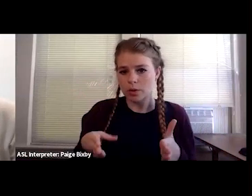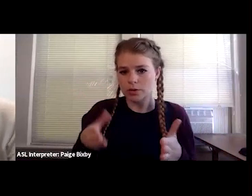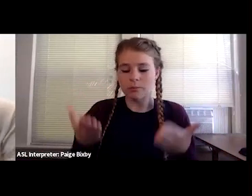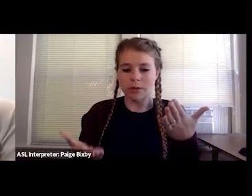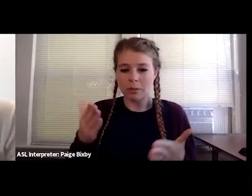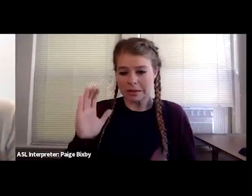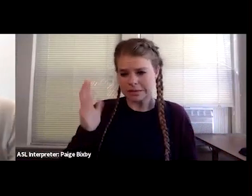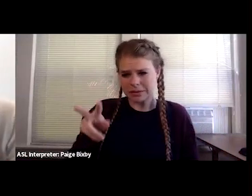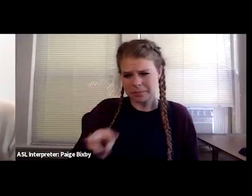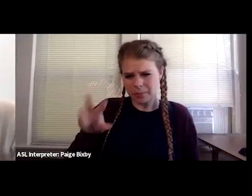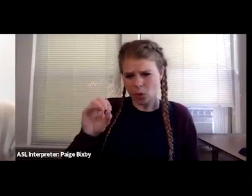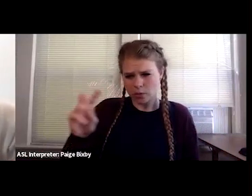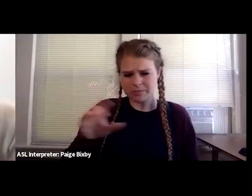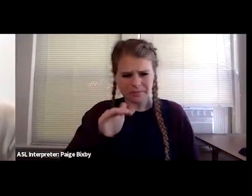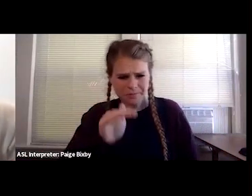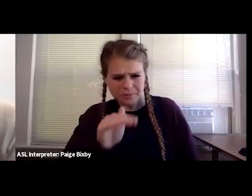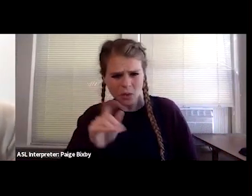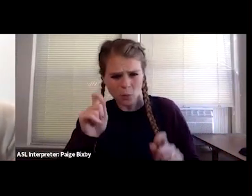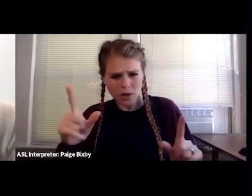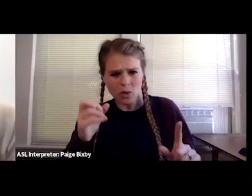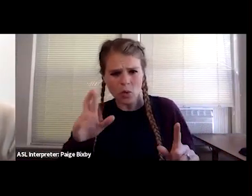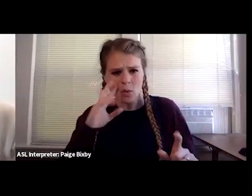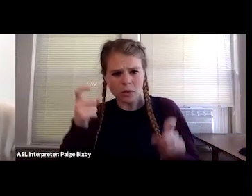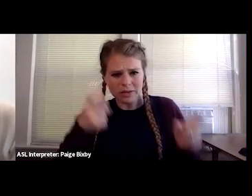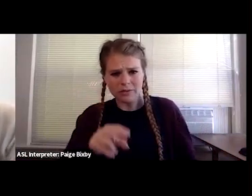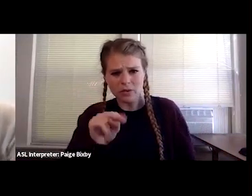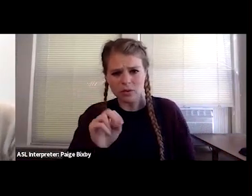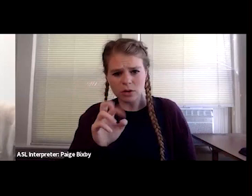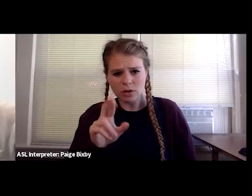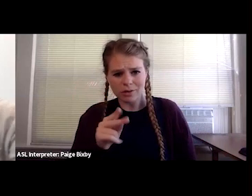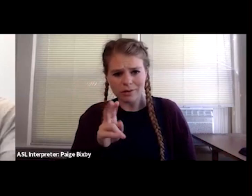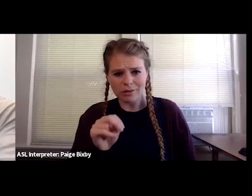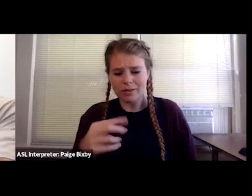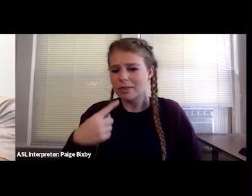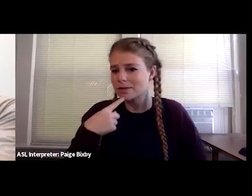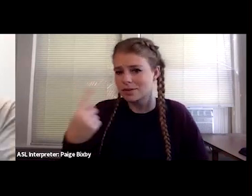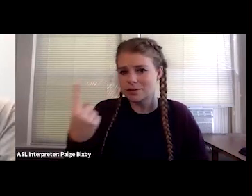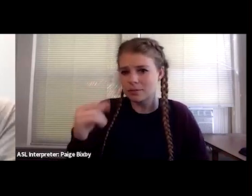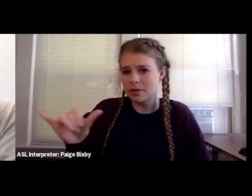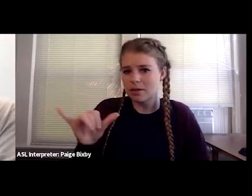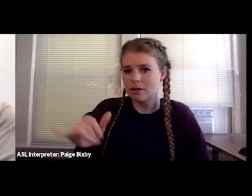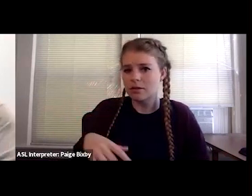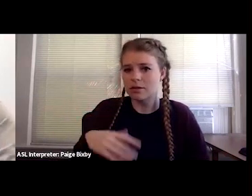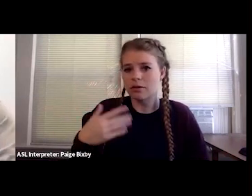and you say, hey, wake up, or I'm gonna give you Narcan, and they say something like. (Brooke speaks gibberish)